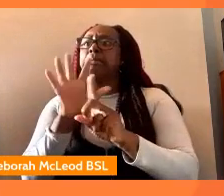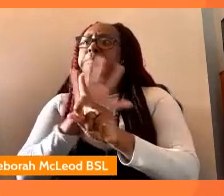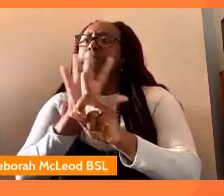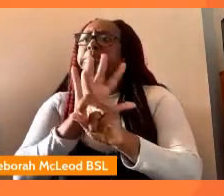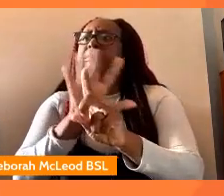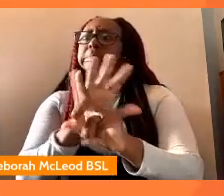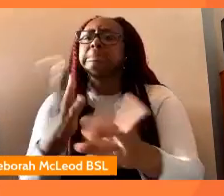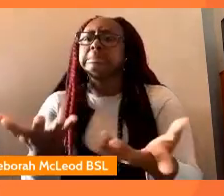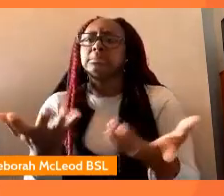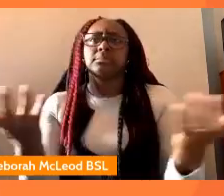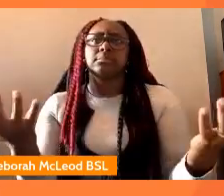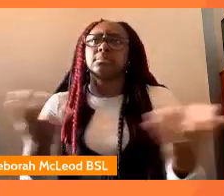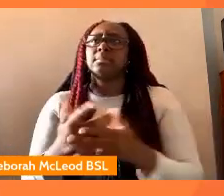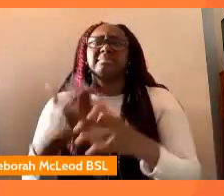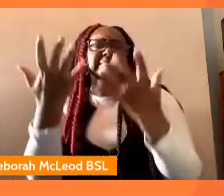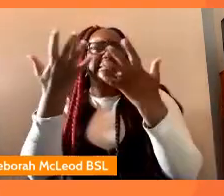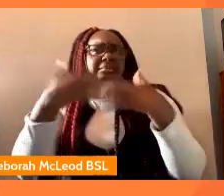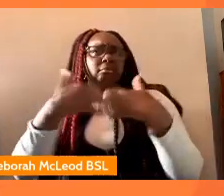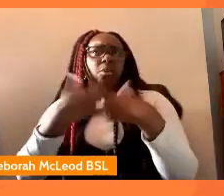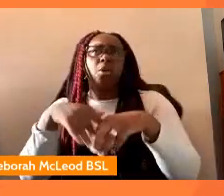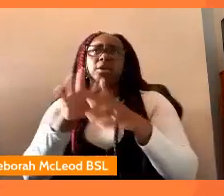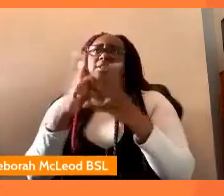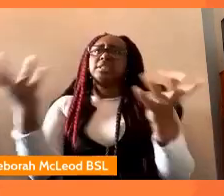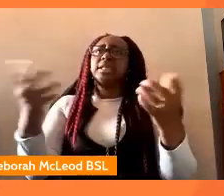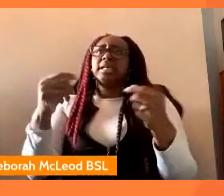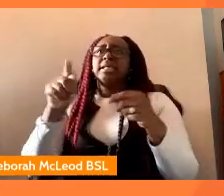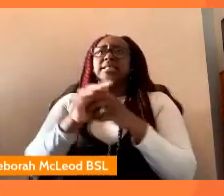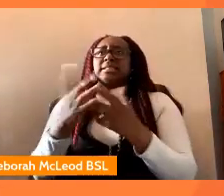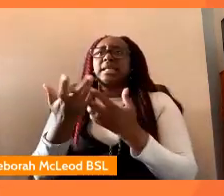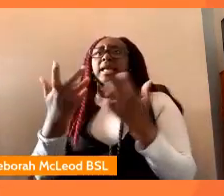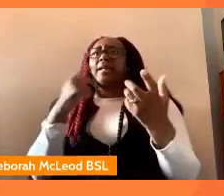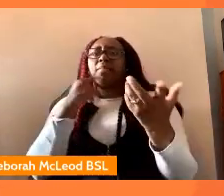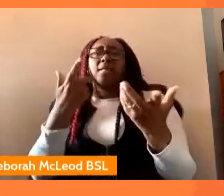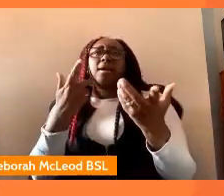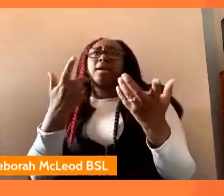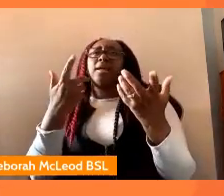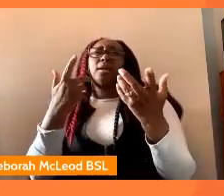So I mean technology such as browser-based augmented reality, increasingly